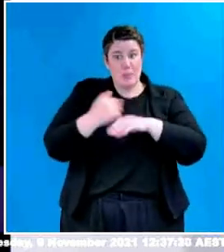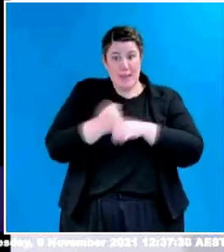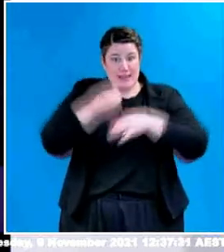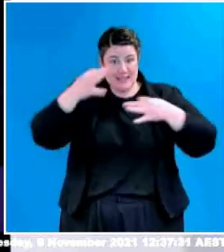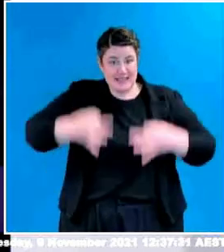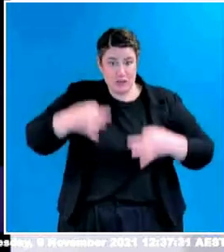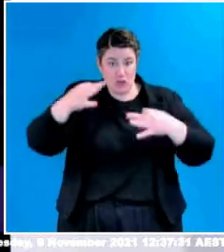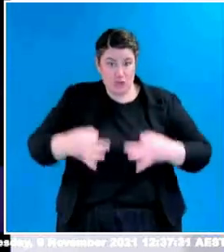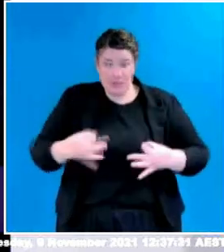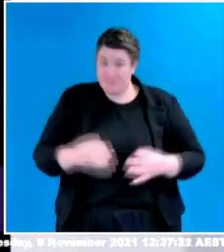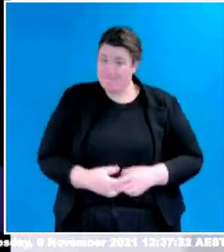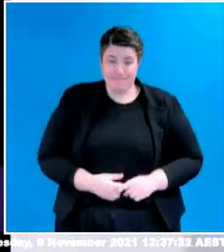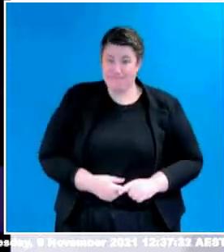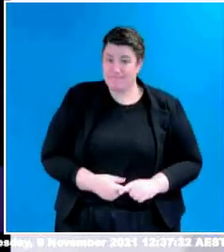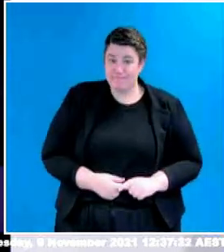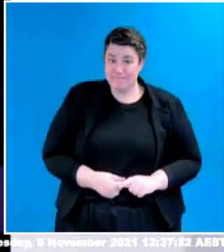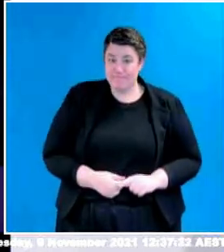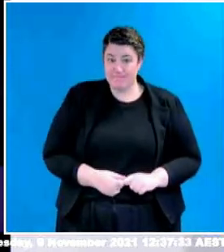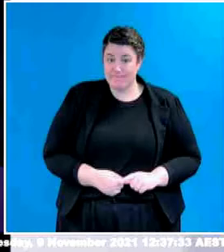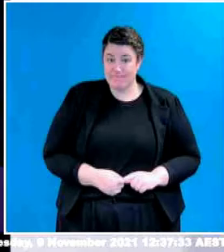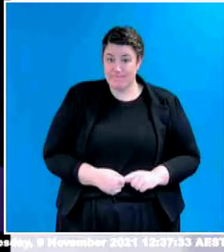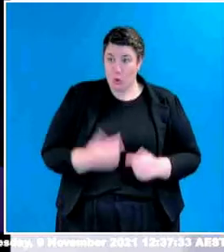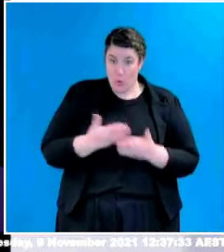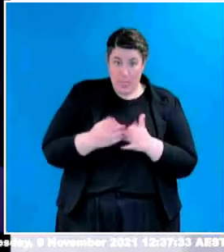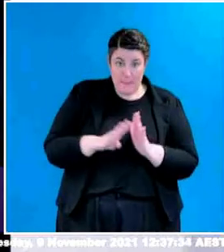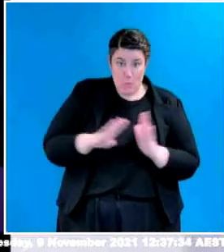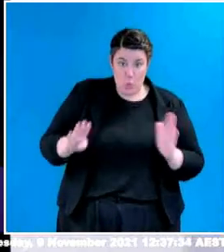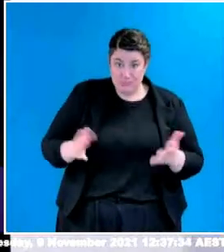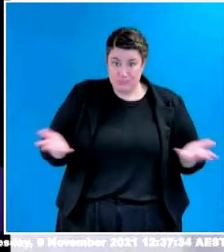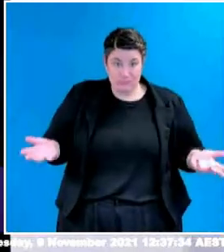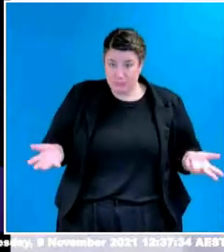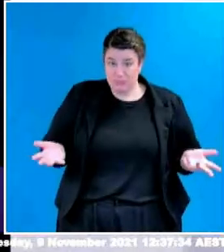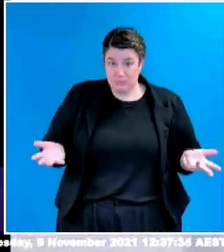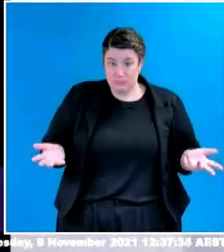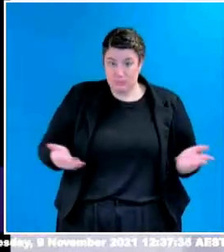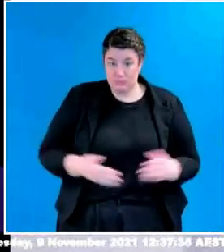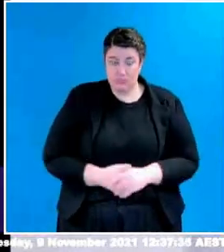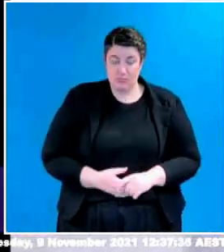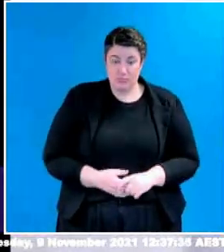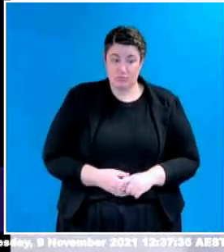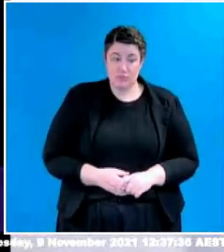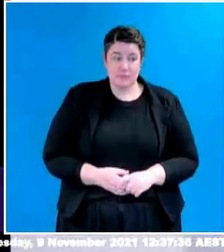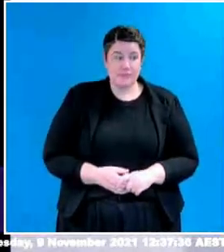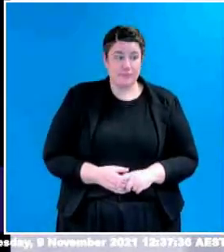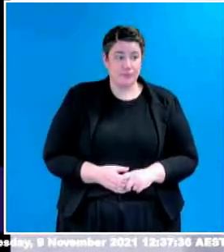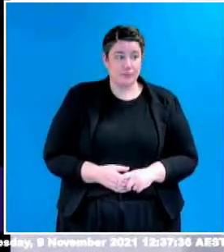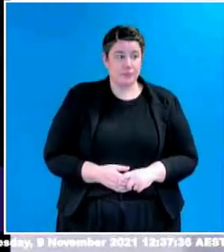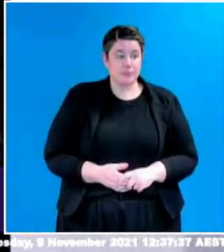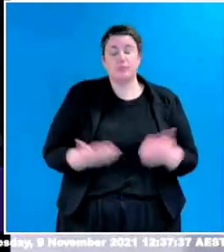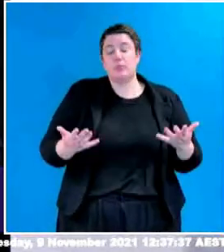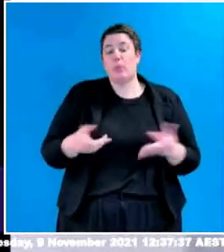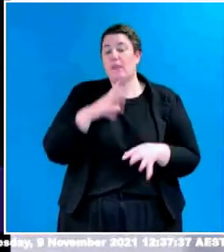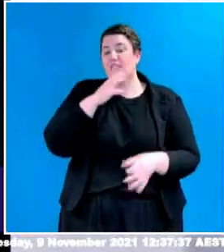any of the boards of those organisations. What about if the Government says, well, we don't have anyone in